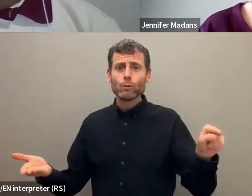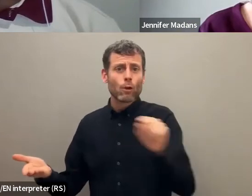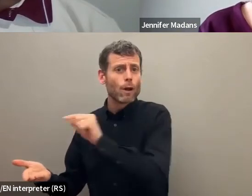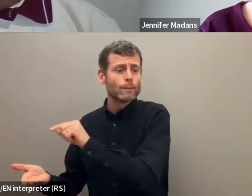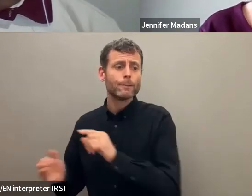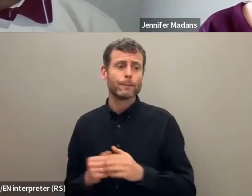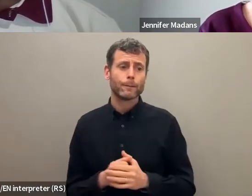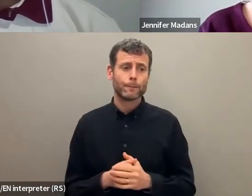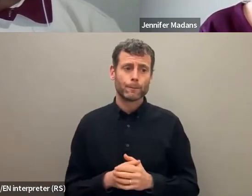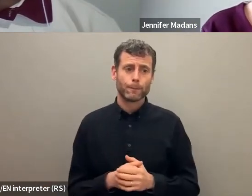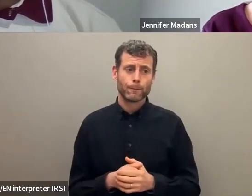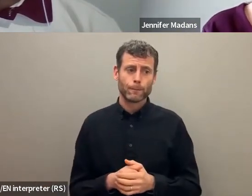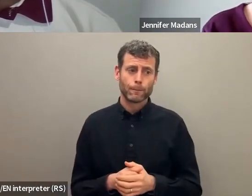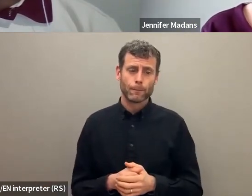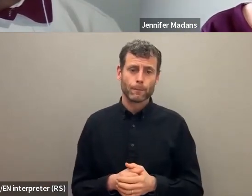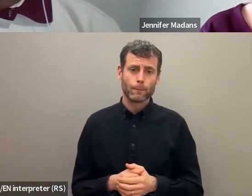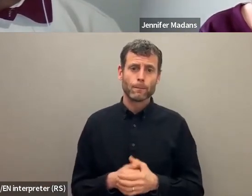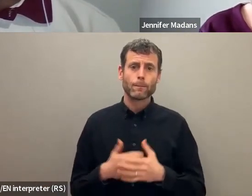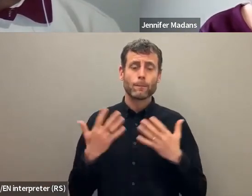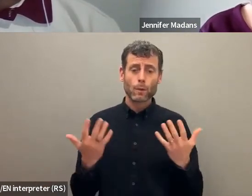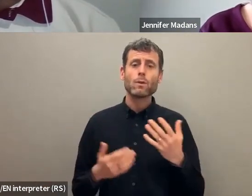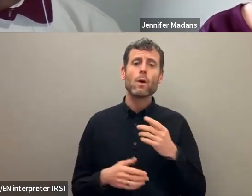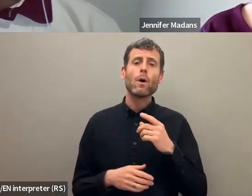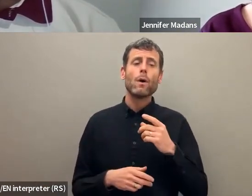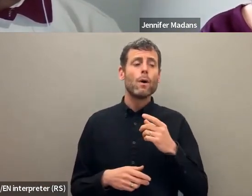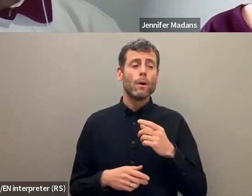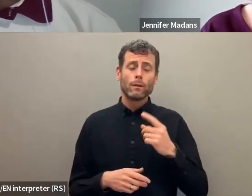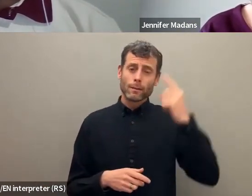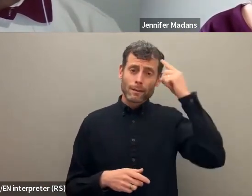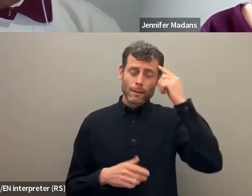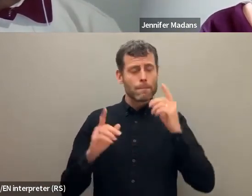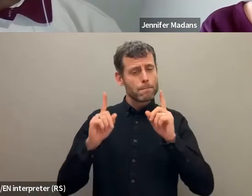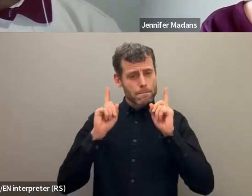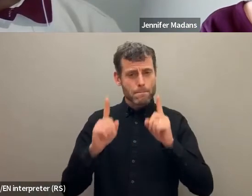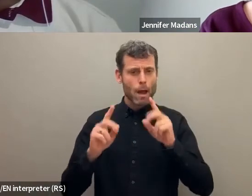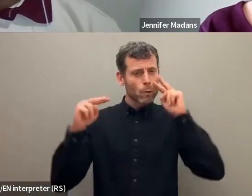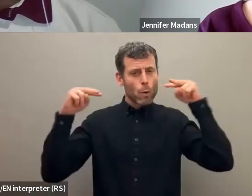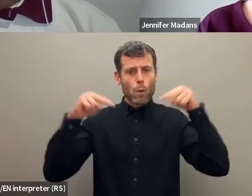Jennifer Madans: Another complication is that it's not possible to identify the population with disabilities, using just one question.